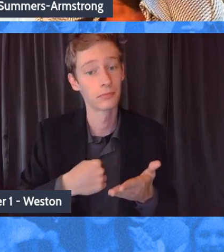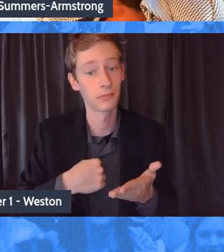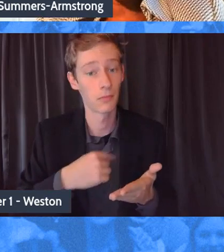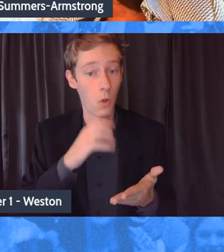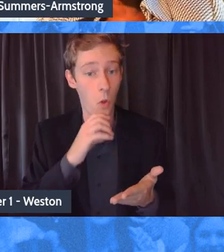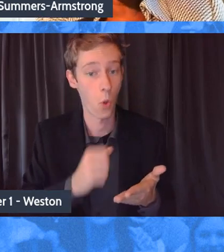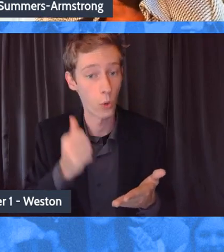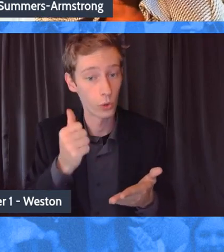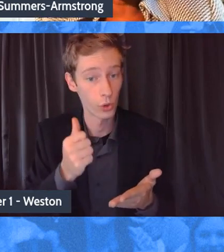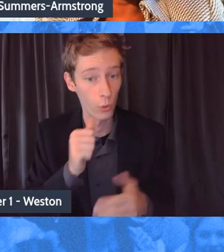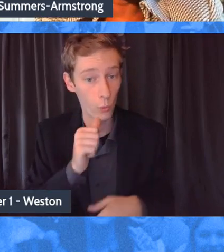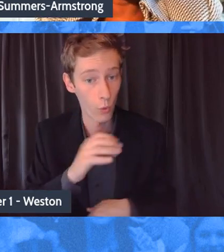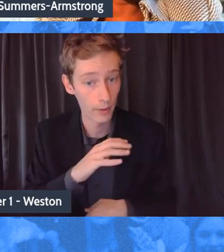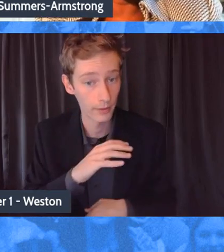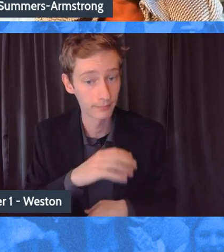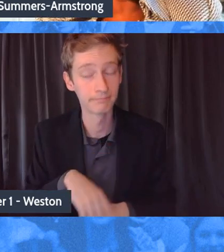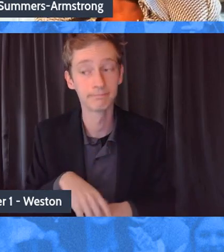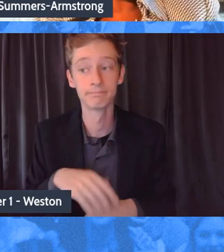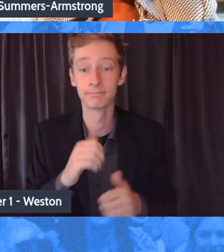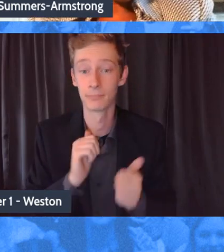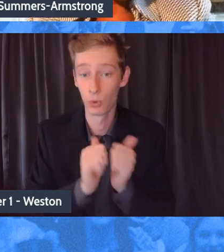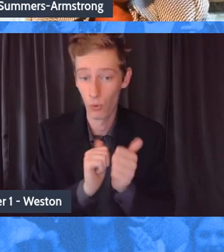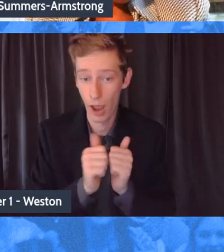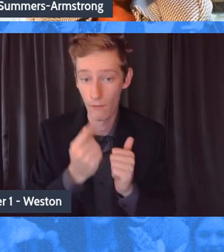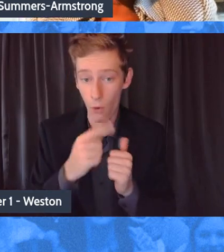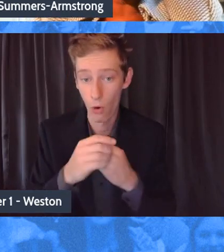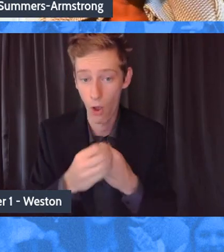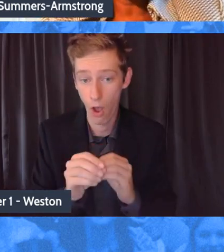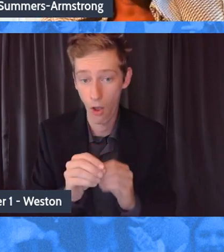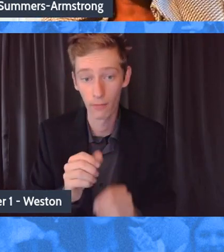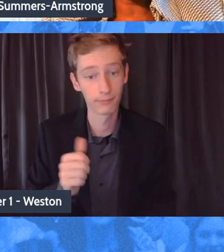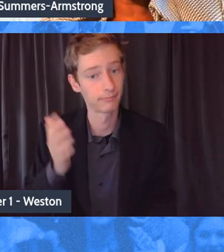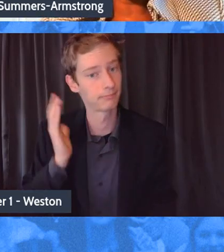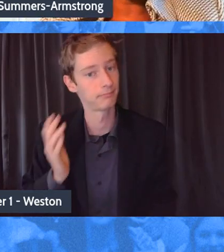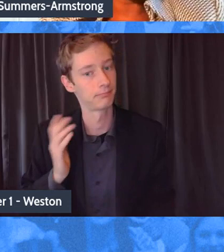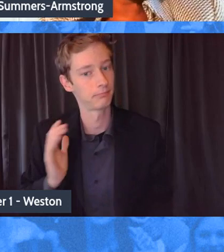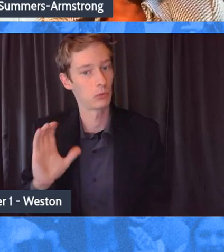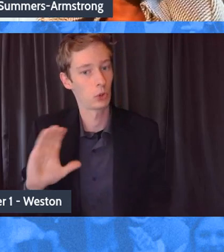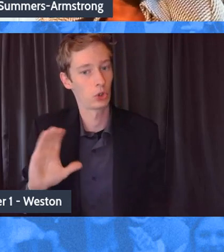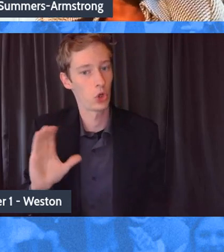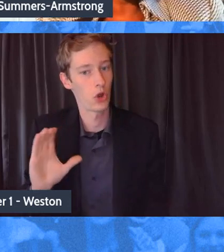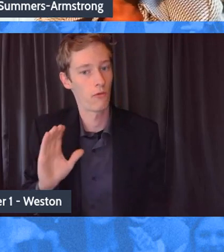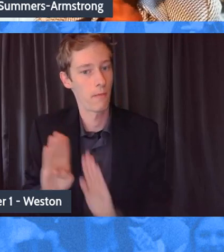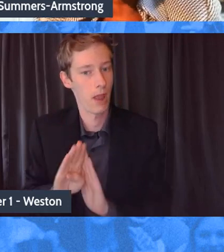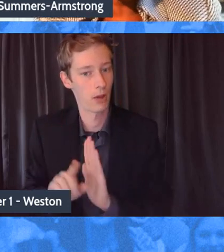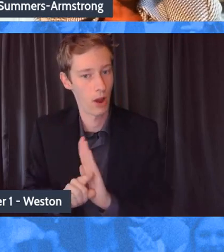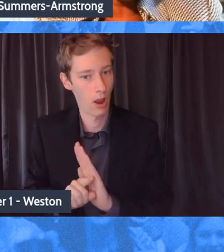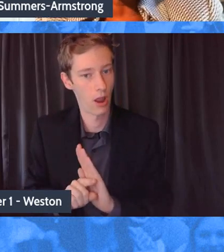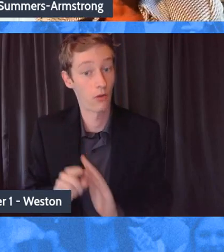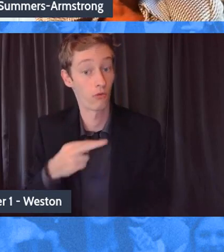I'm from a very conservative background, I'm conservative religiously,